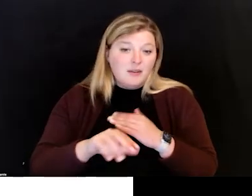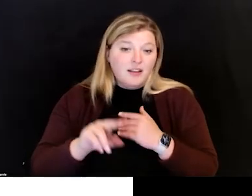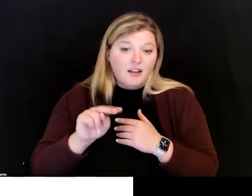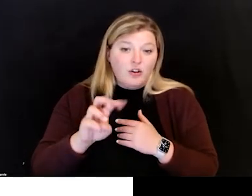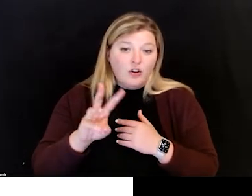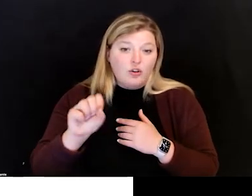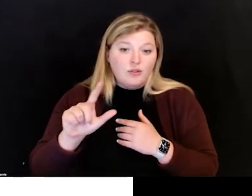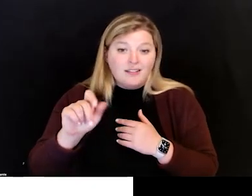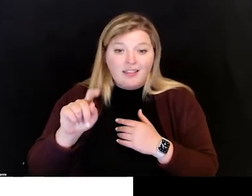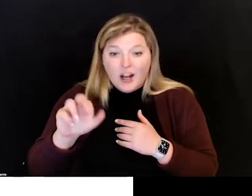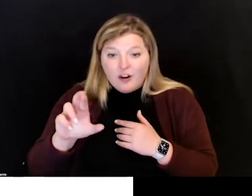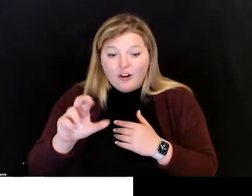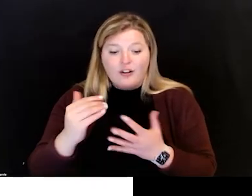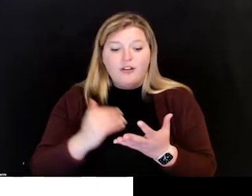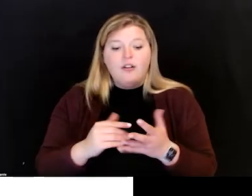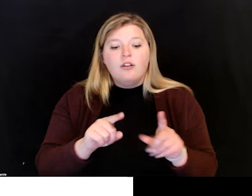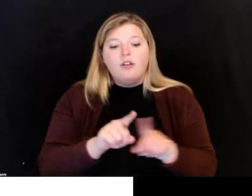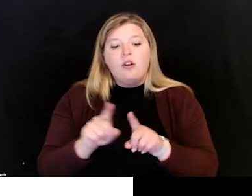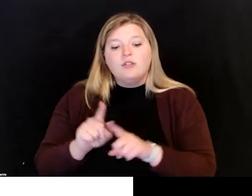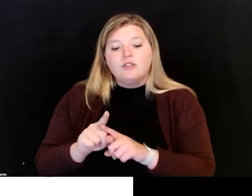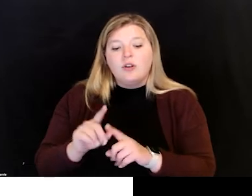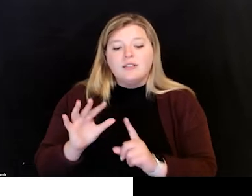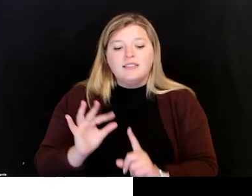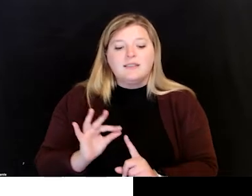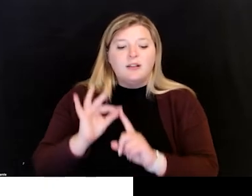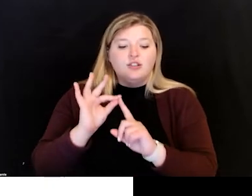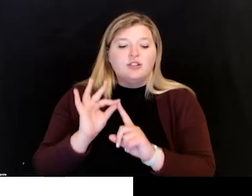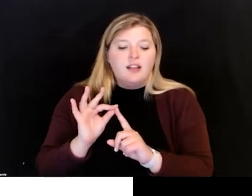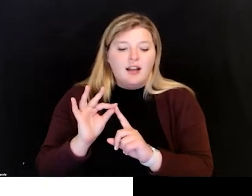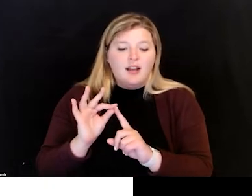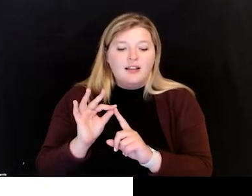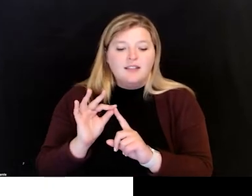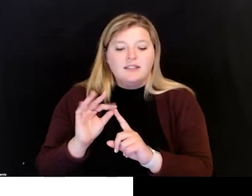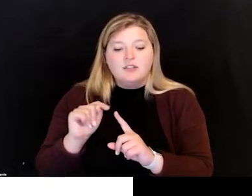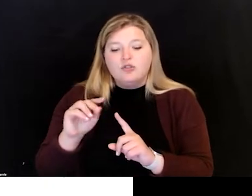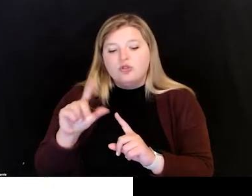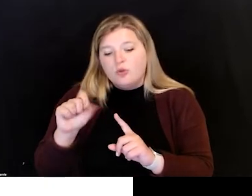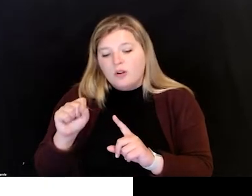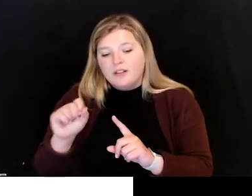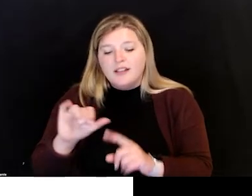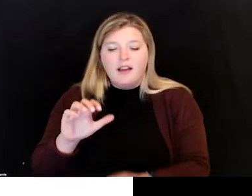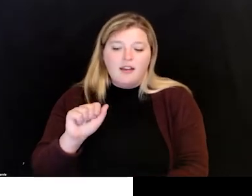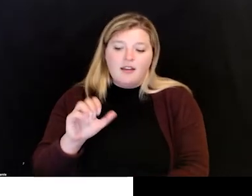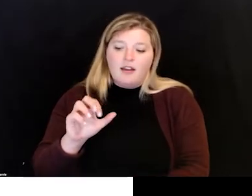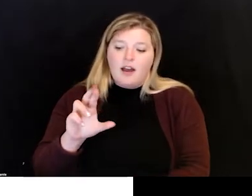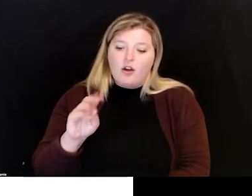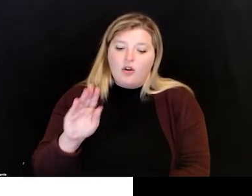And then there's specialized software tools as well, like Acrobat Pro's Accessibility Checker and the Color Contrast Analyzer,